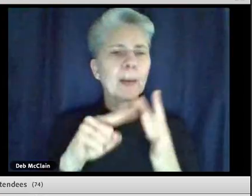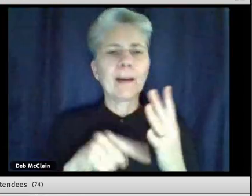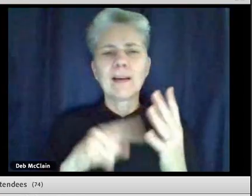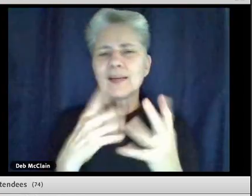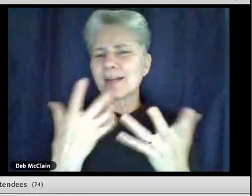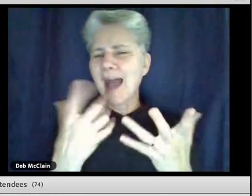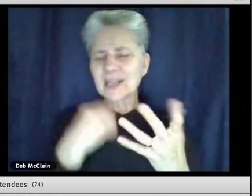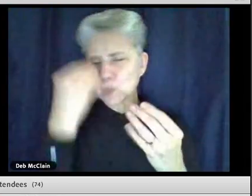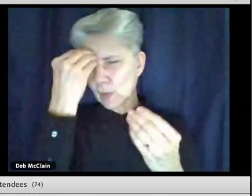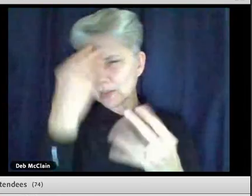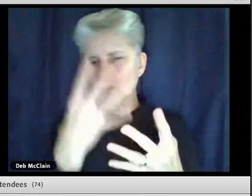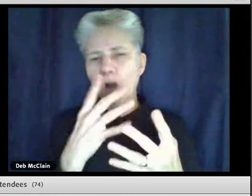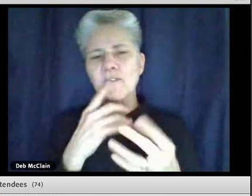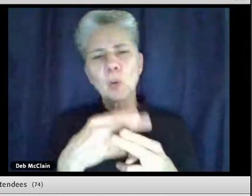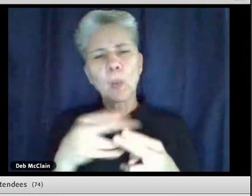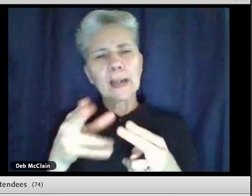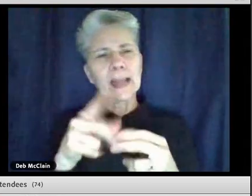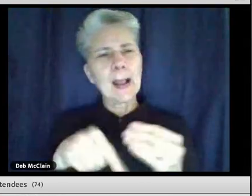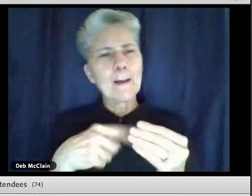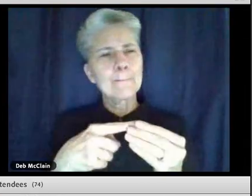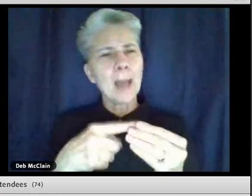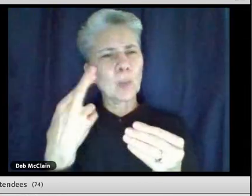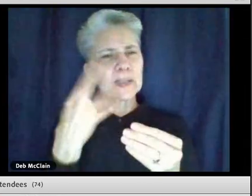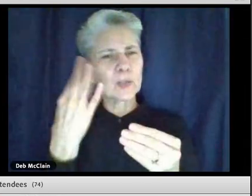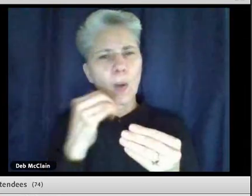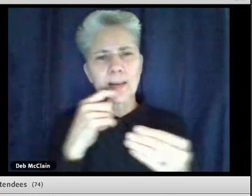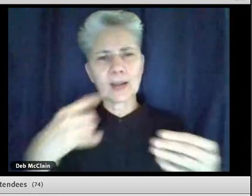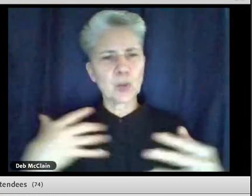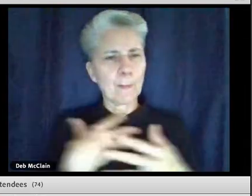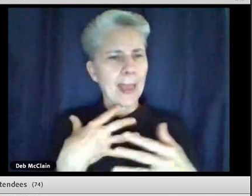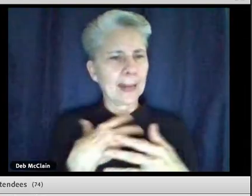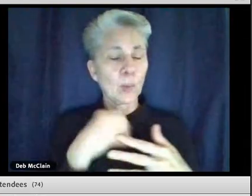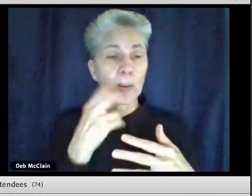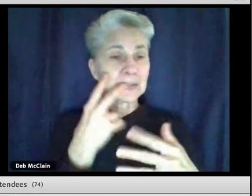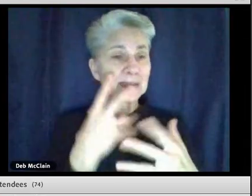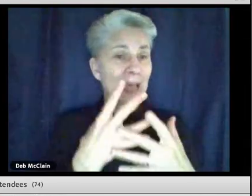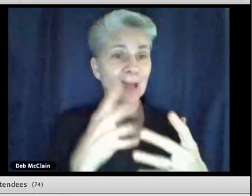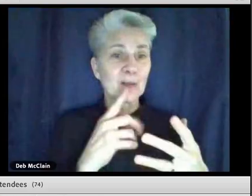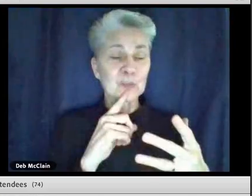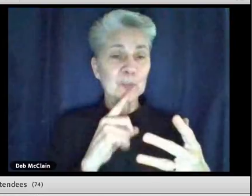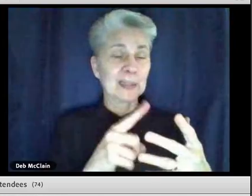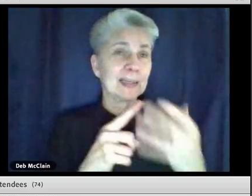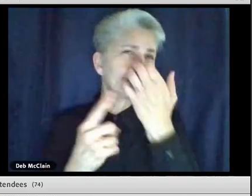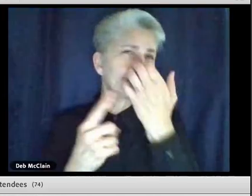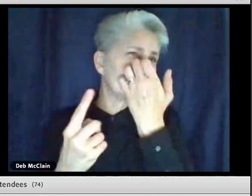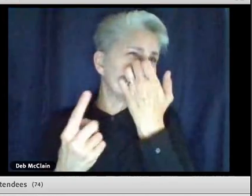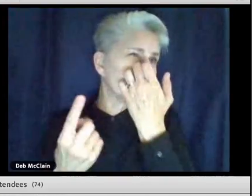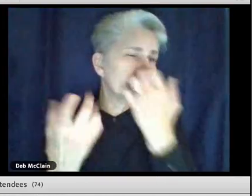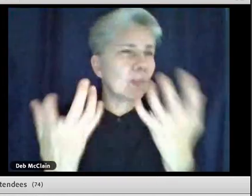There's yoga for free on YouTube. Again, I just want to talk very quickly about reasons not to panic.